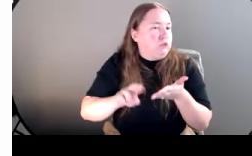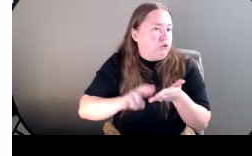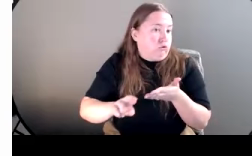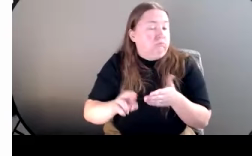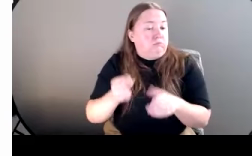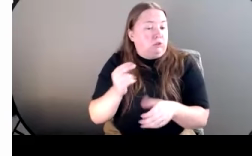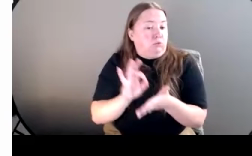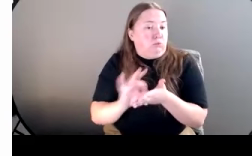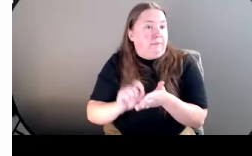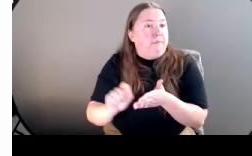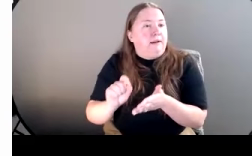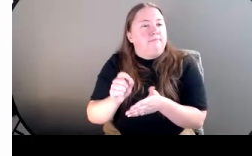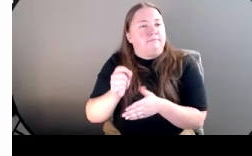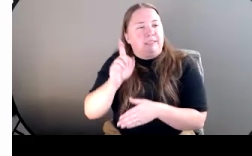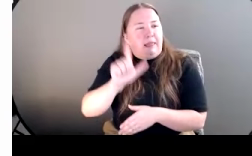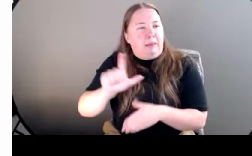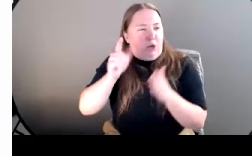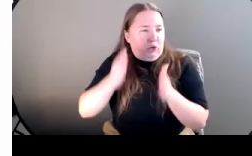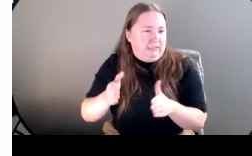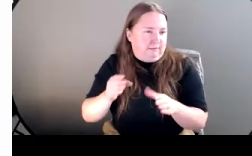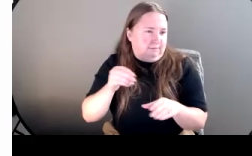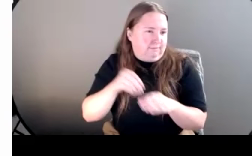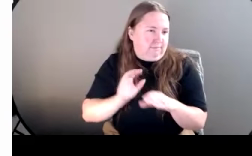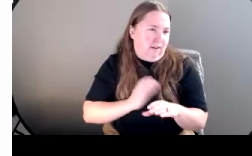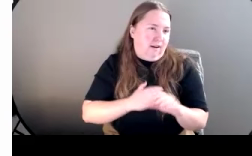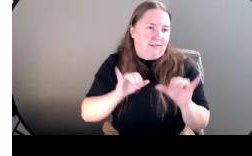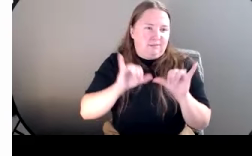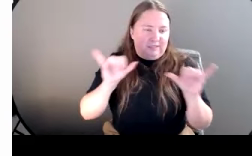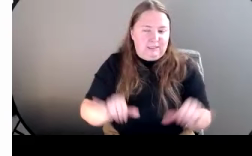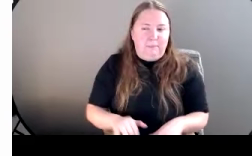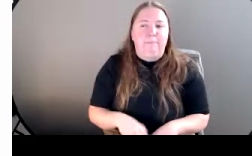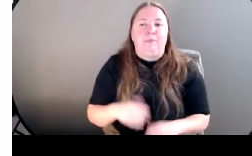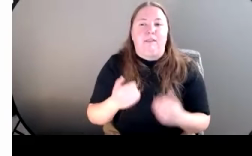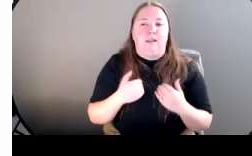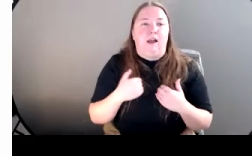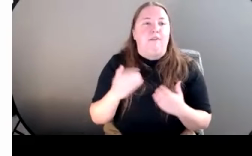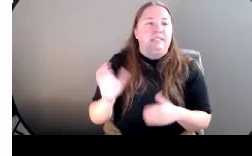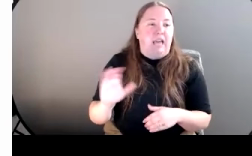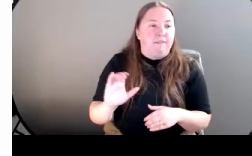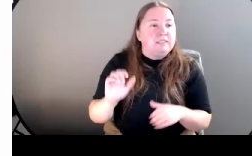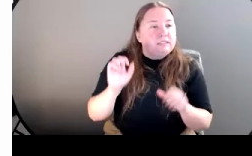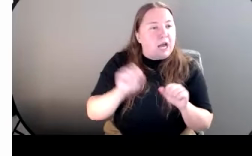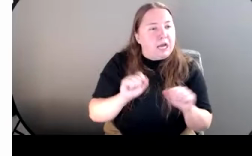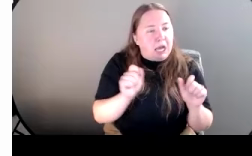I use that. And, they have a Canvas course shell that I can just pull and plug into my course.